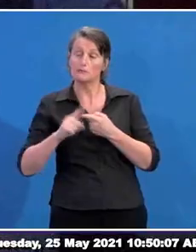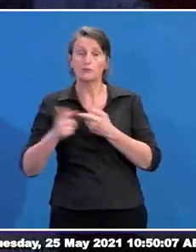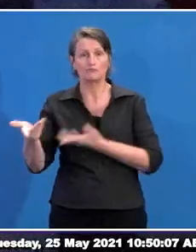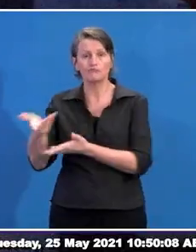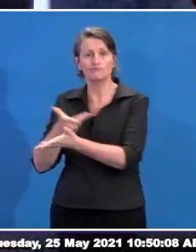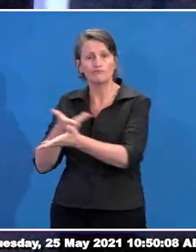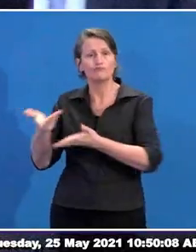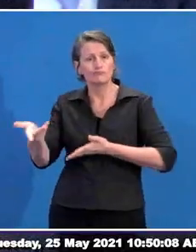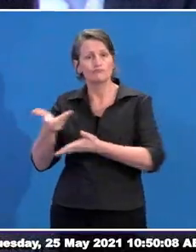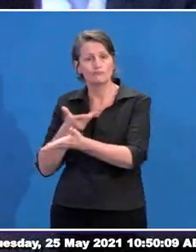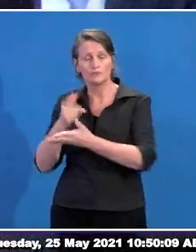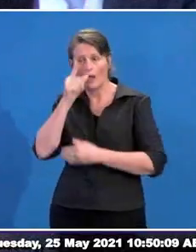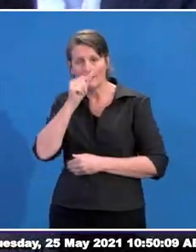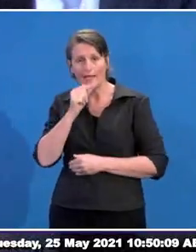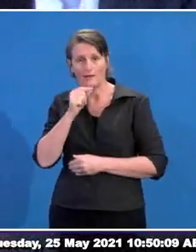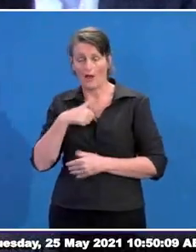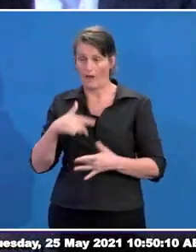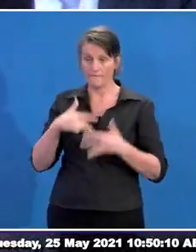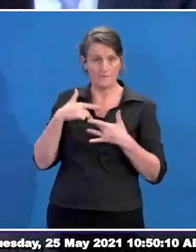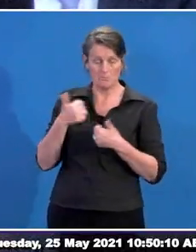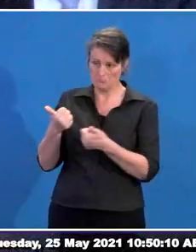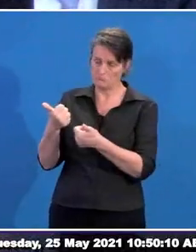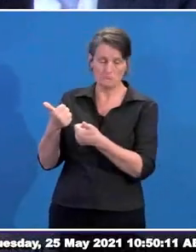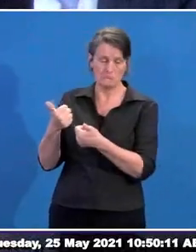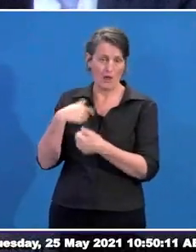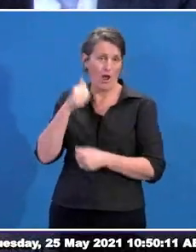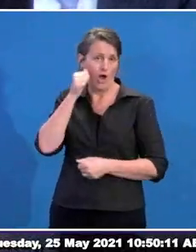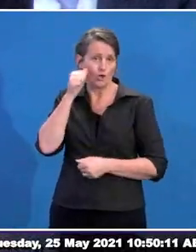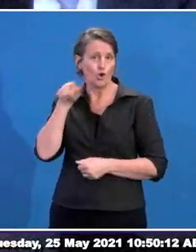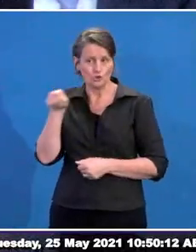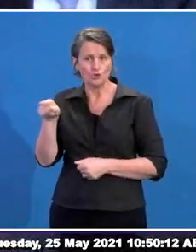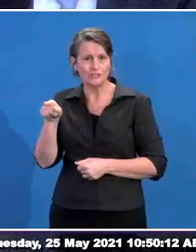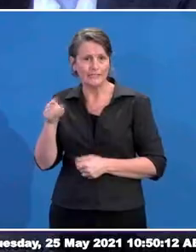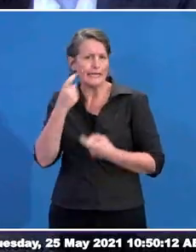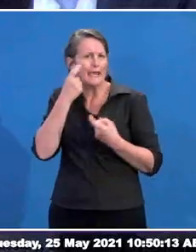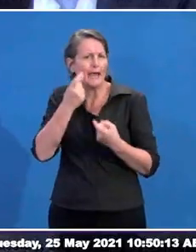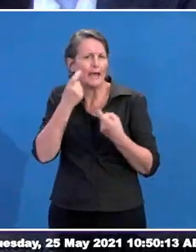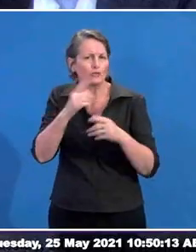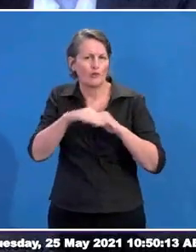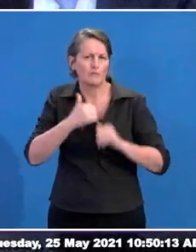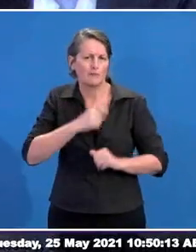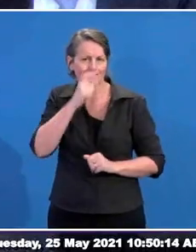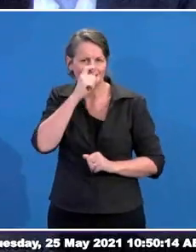I know, at least on my side, there's no ill-will because I know she gives a damn about Melissa and the other guys in the house.